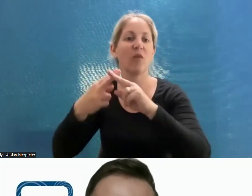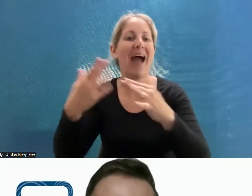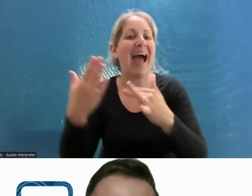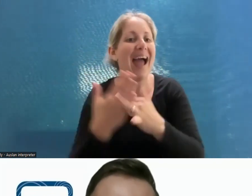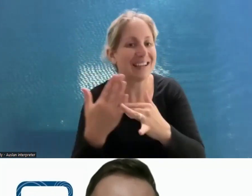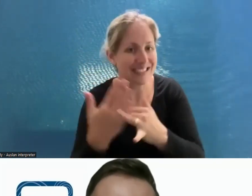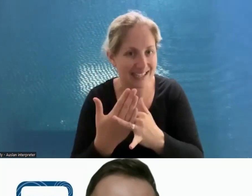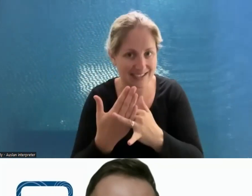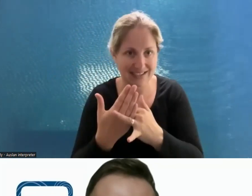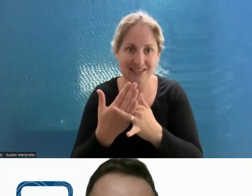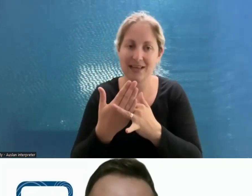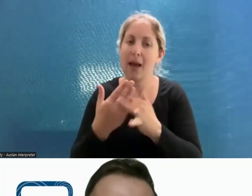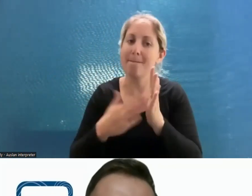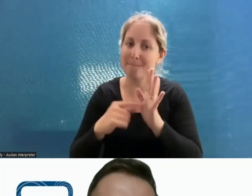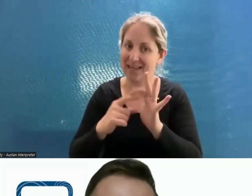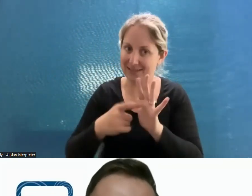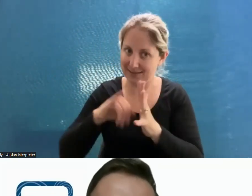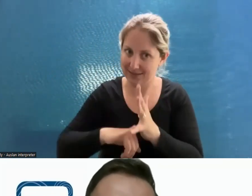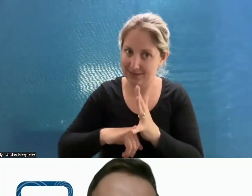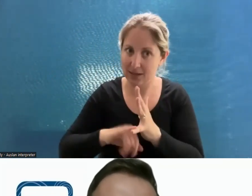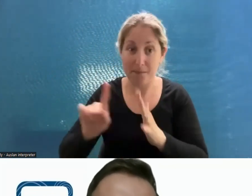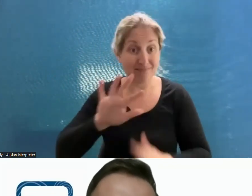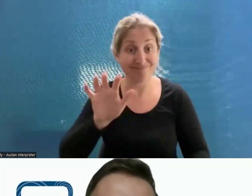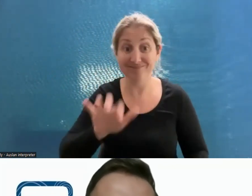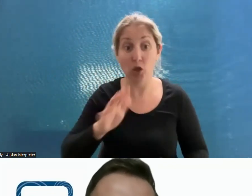You never know, it could change in the future.